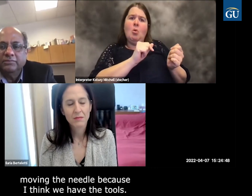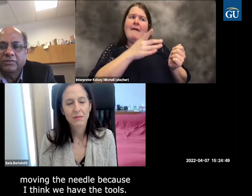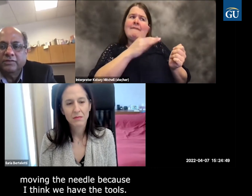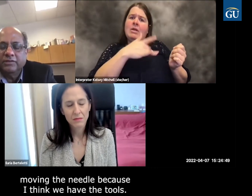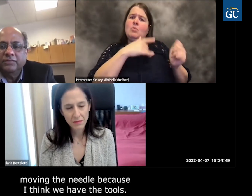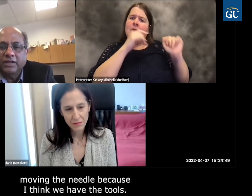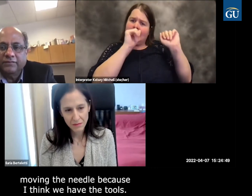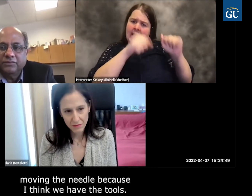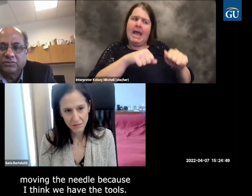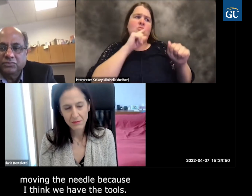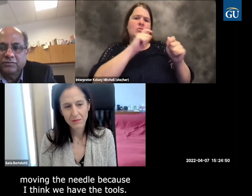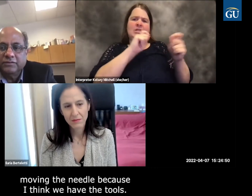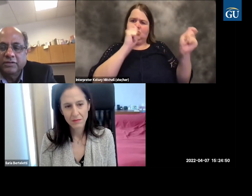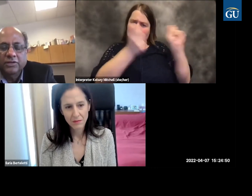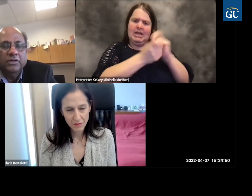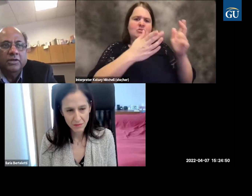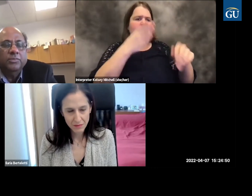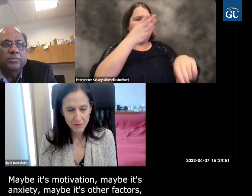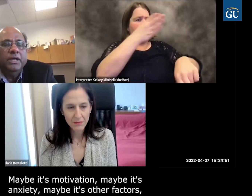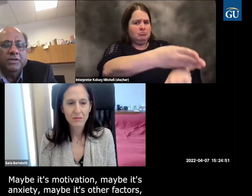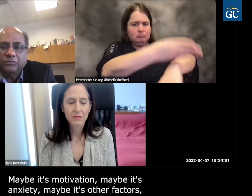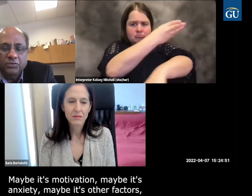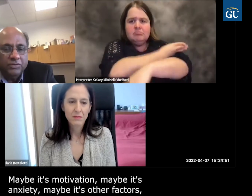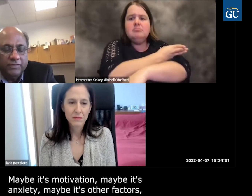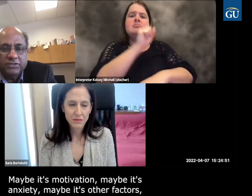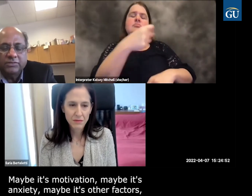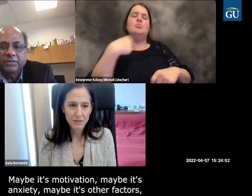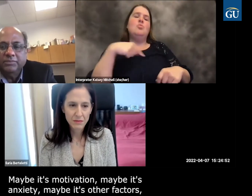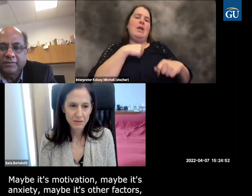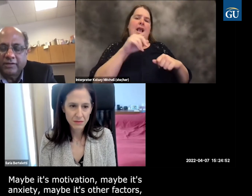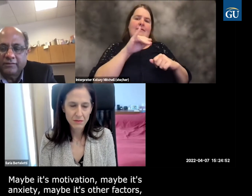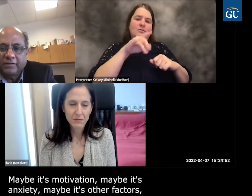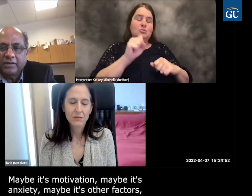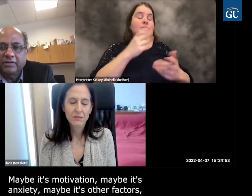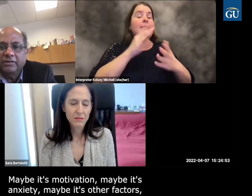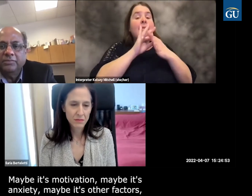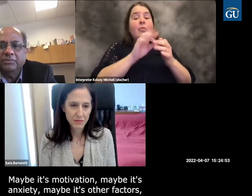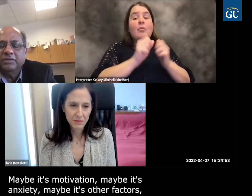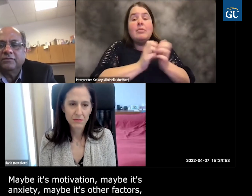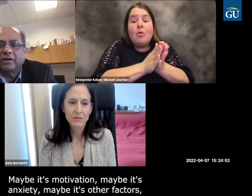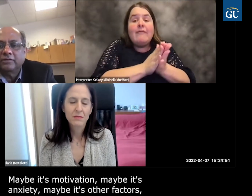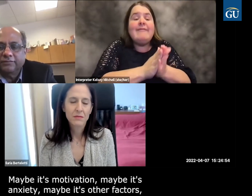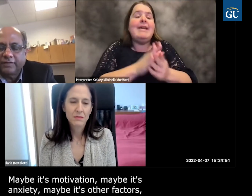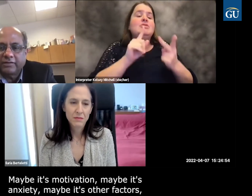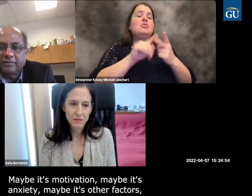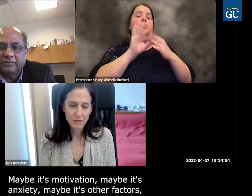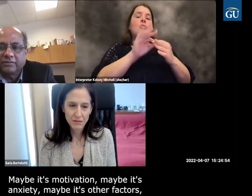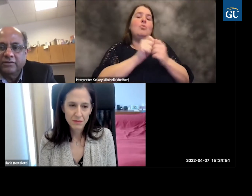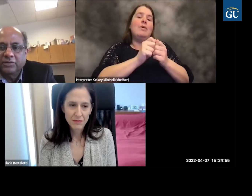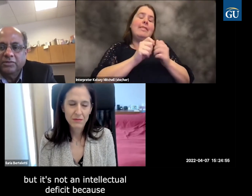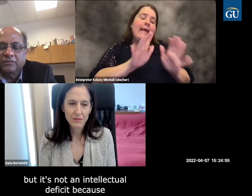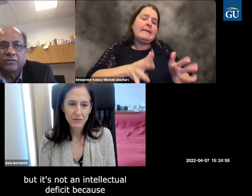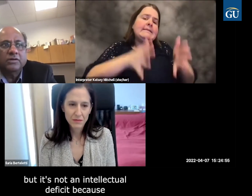because i think we have the tools maybe it's motivation maybe it's anxiety